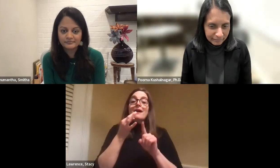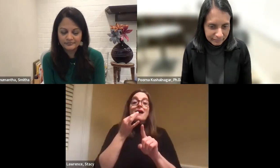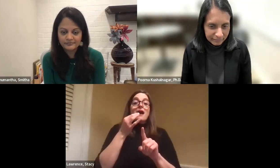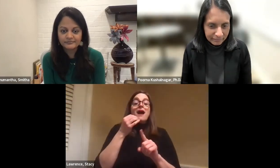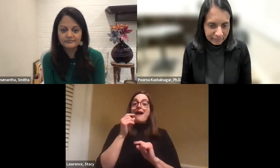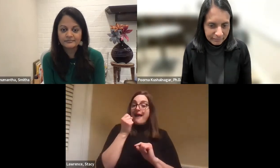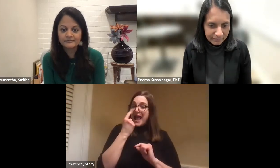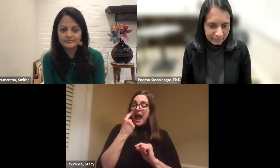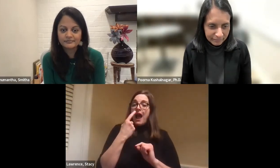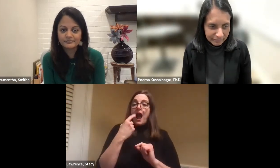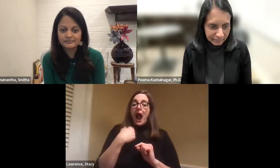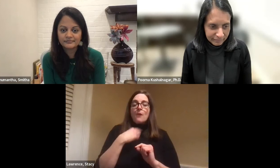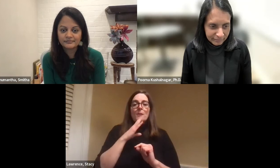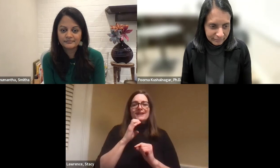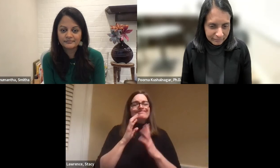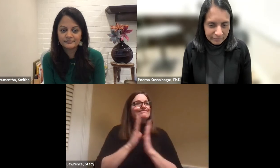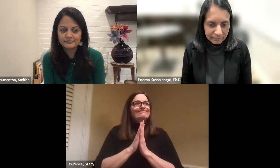or will be sending out an e-mail shortly.